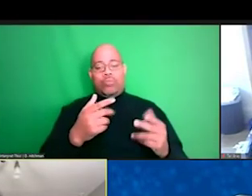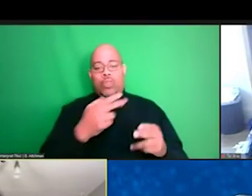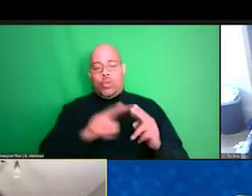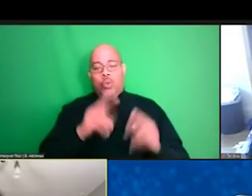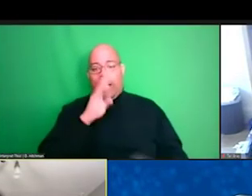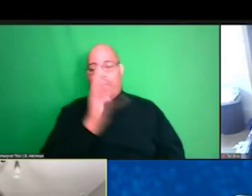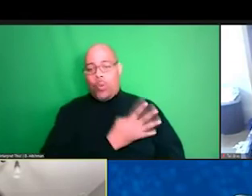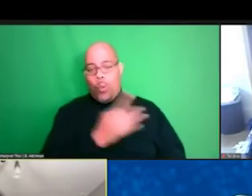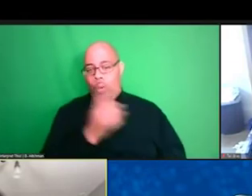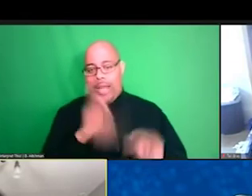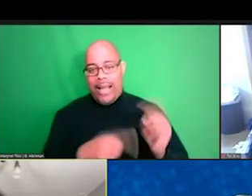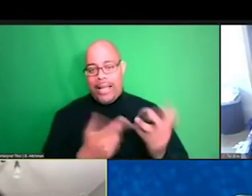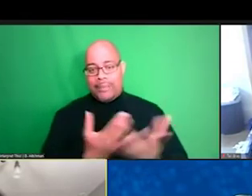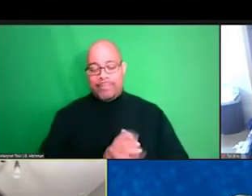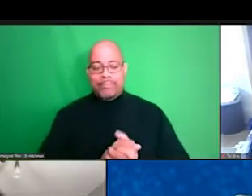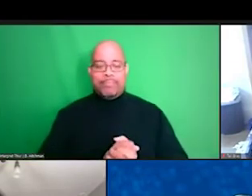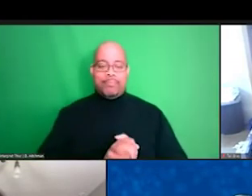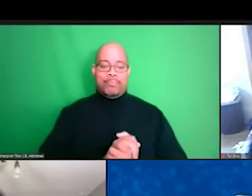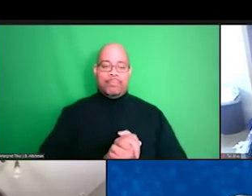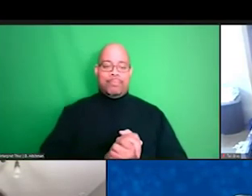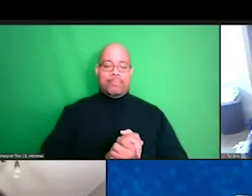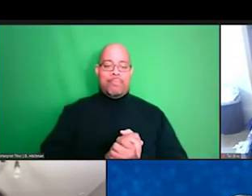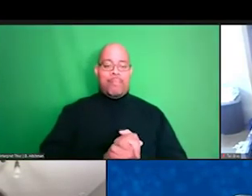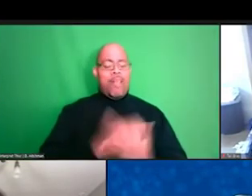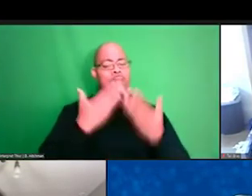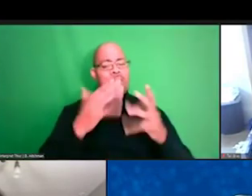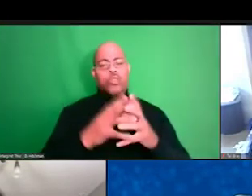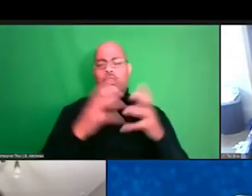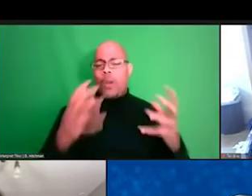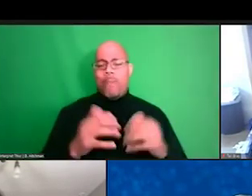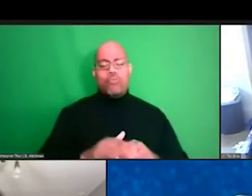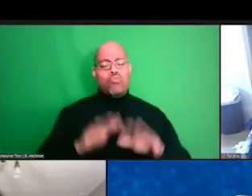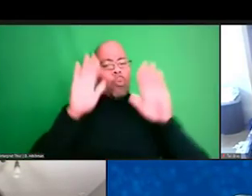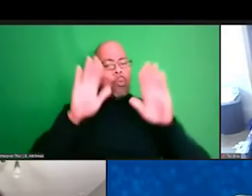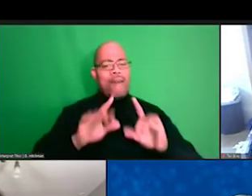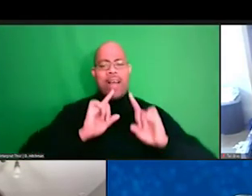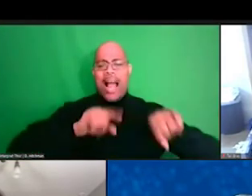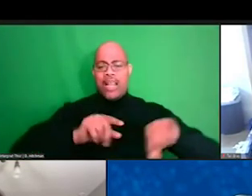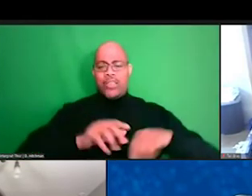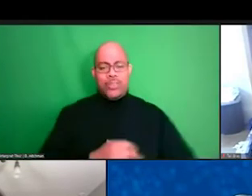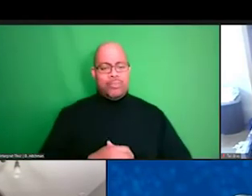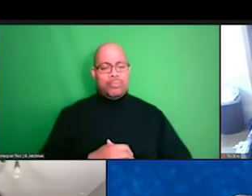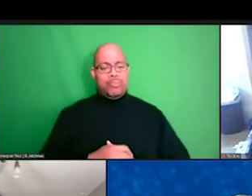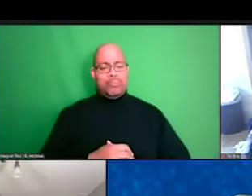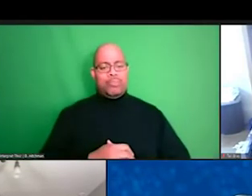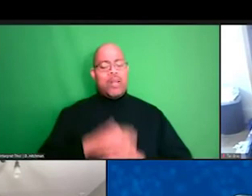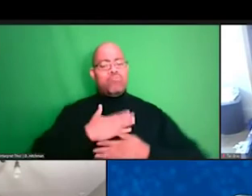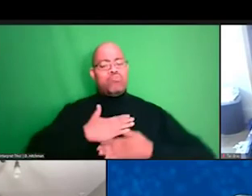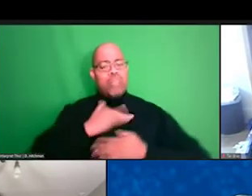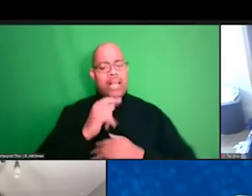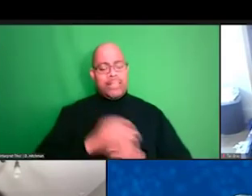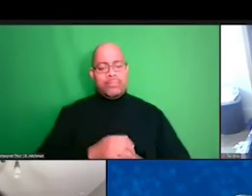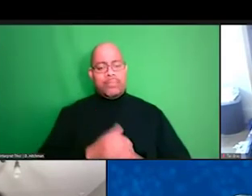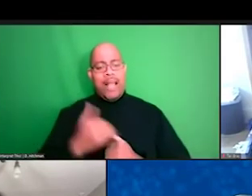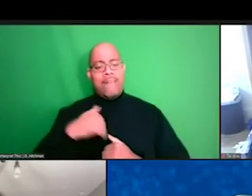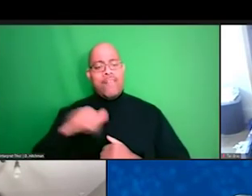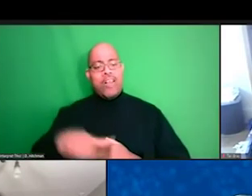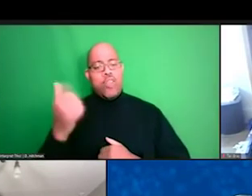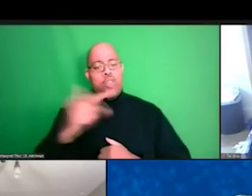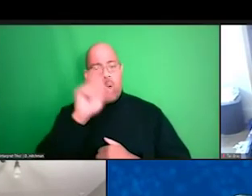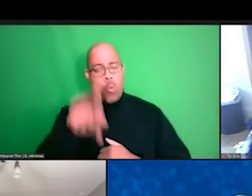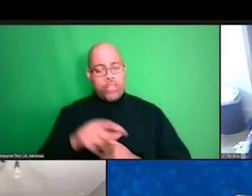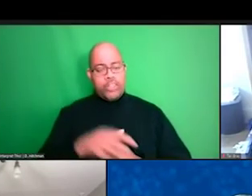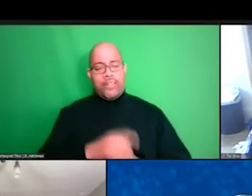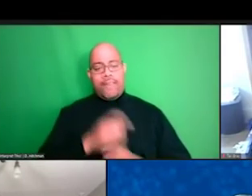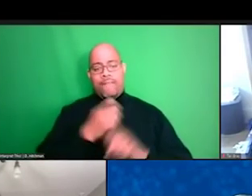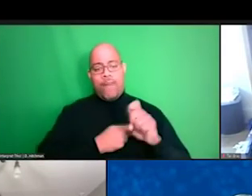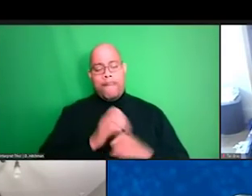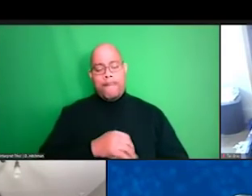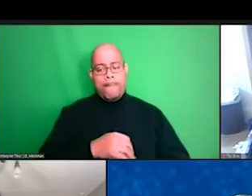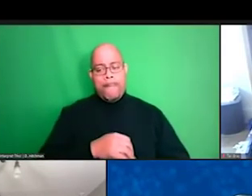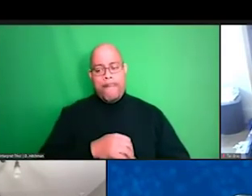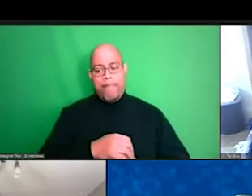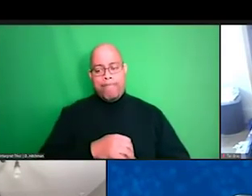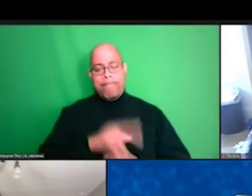Thank you so much. Great answers. I really appreciate it. We have another question from Victoria.